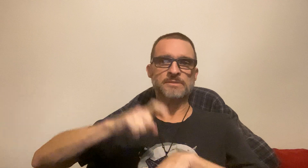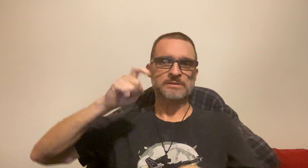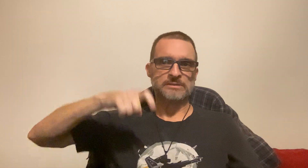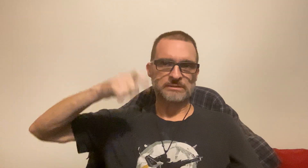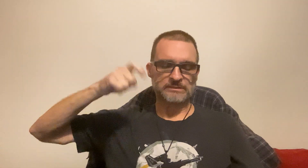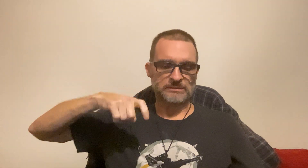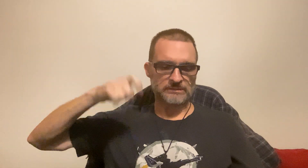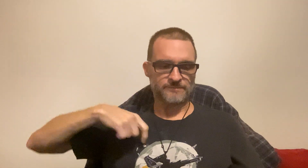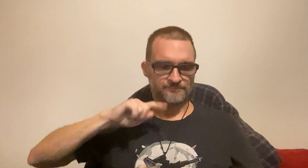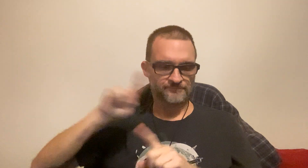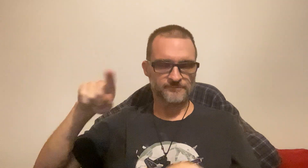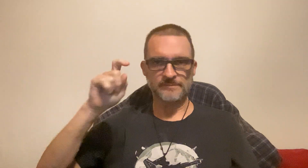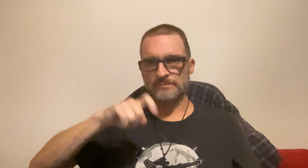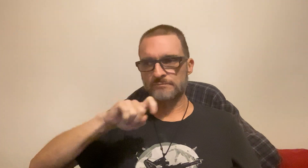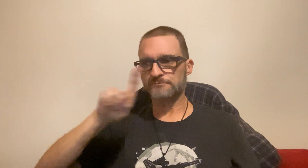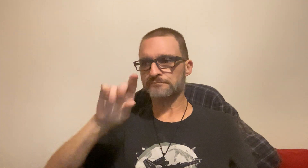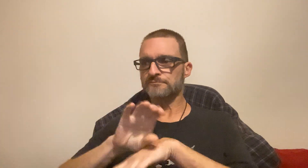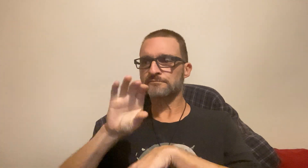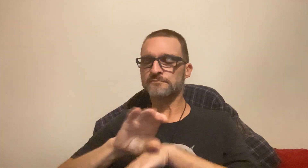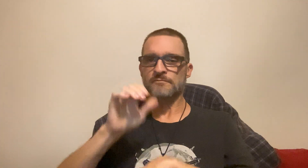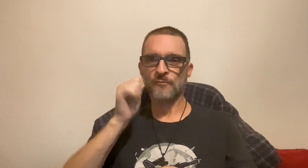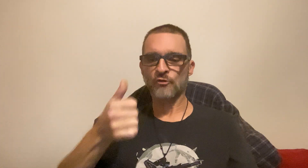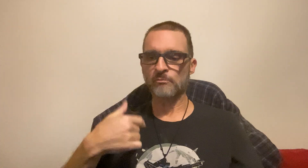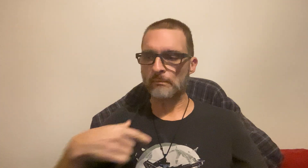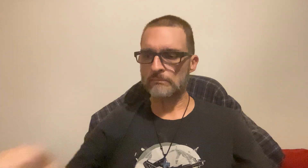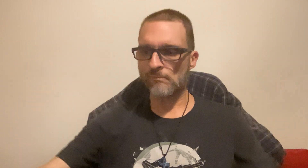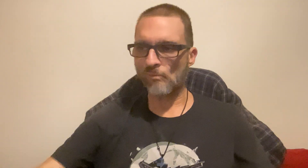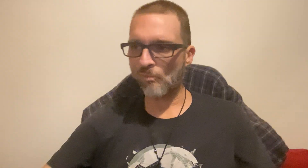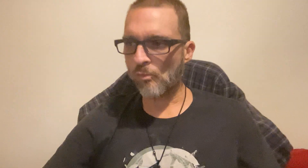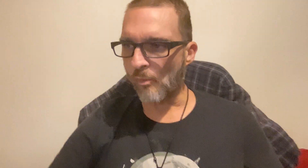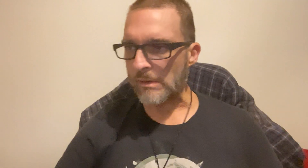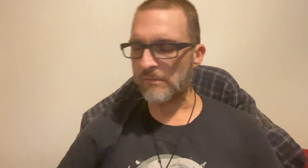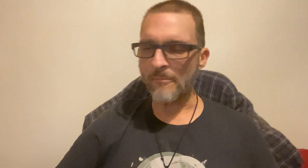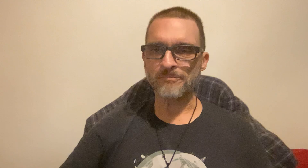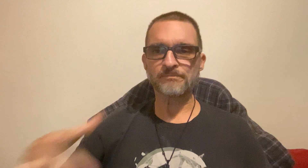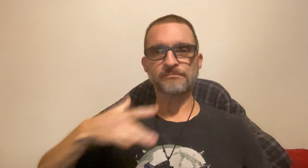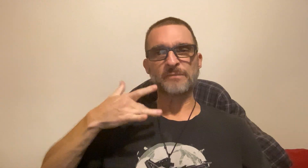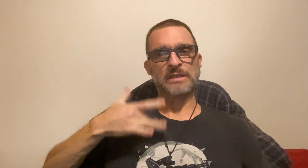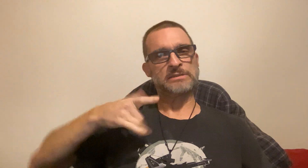It's my time and my need. I need to go to church tomorrow.